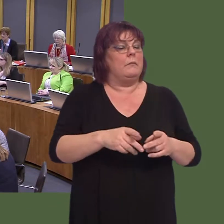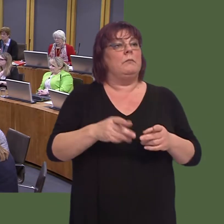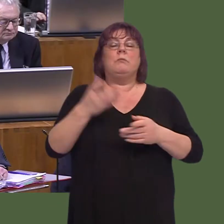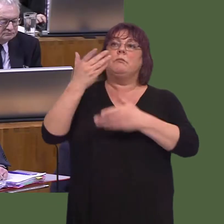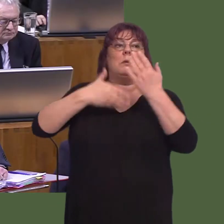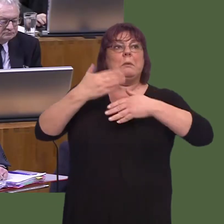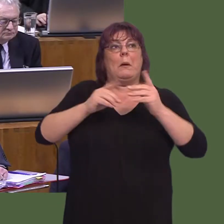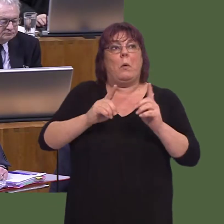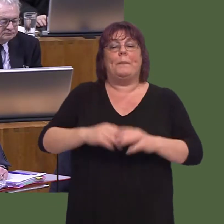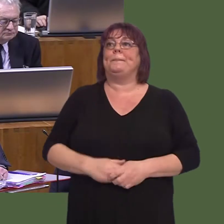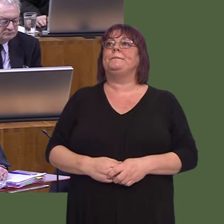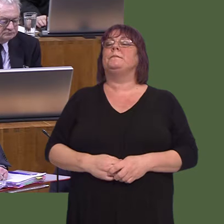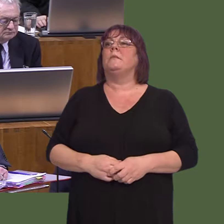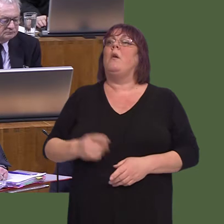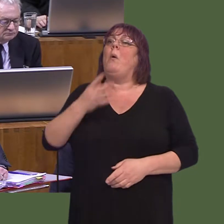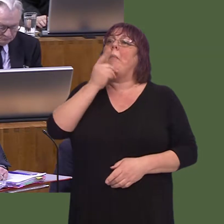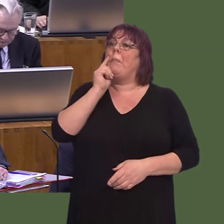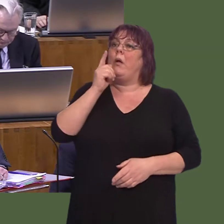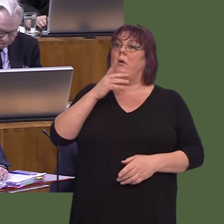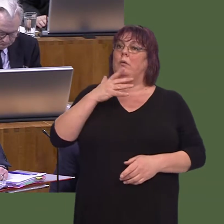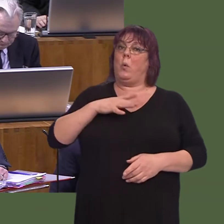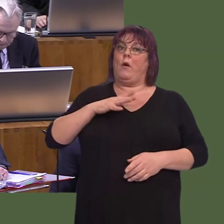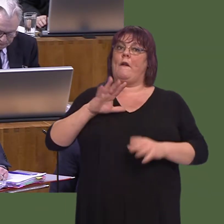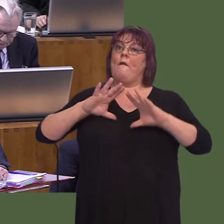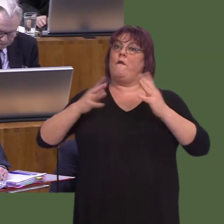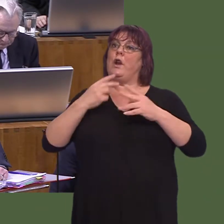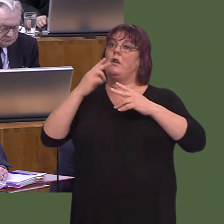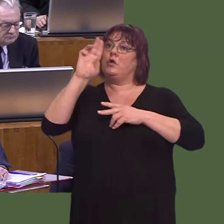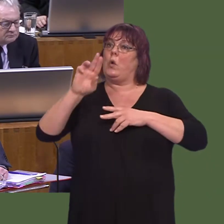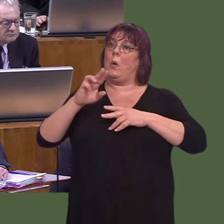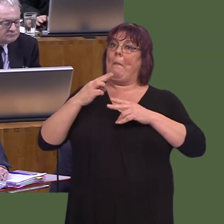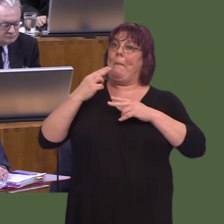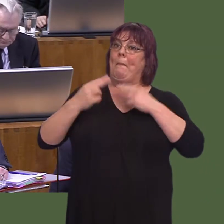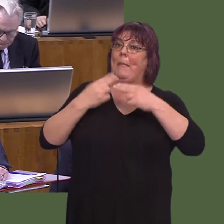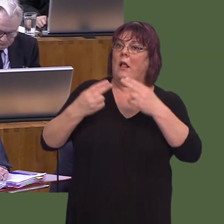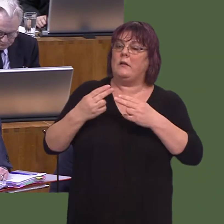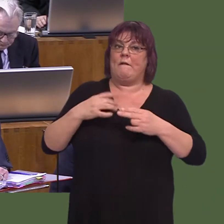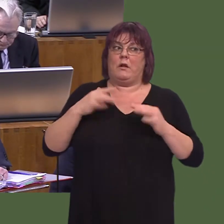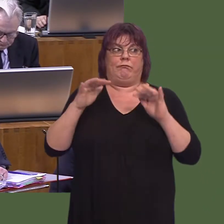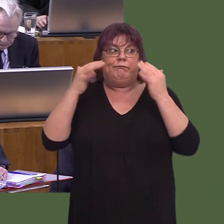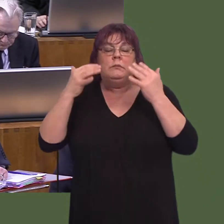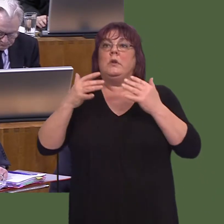of learners, for example, who receive free school meals, and preventing the situation arising of children losing their lunch money.